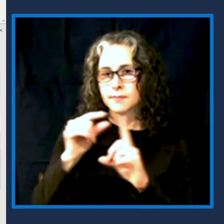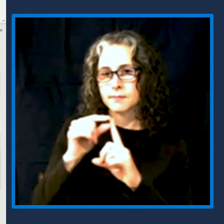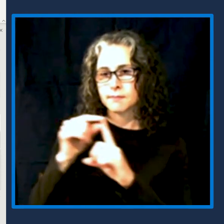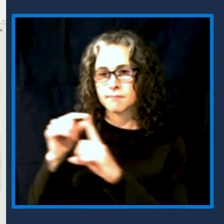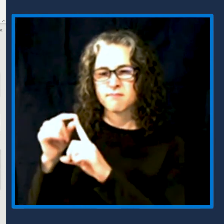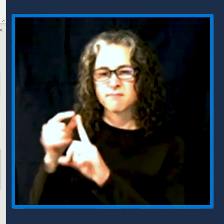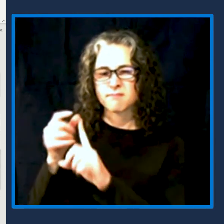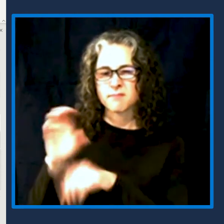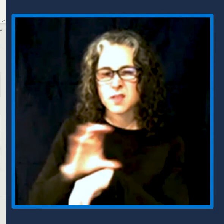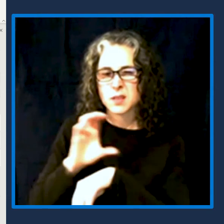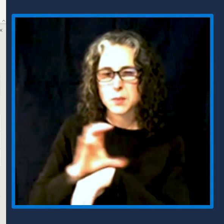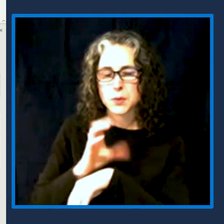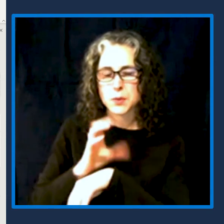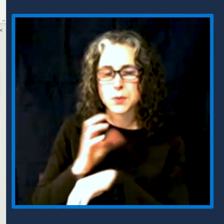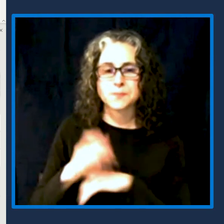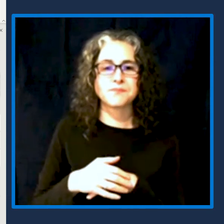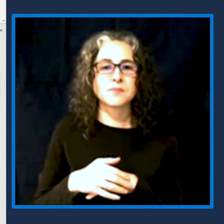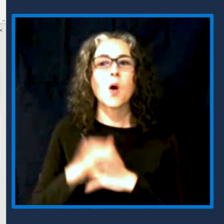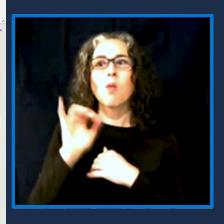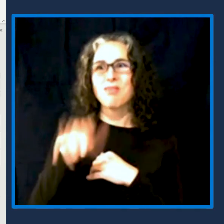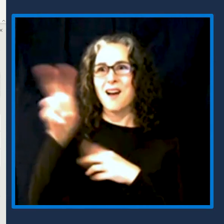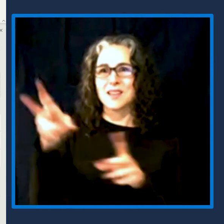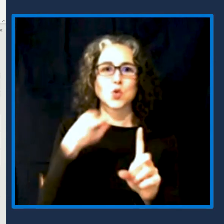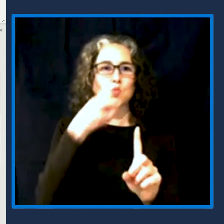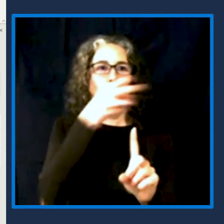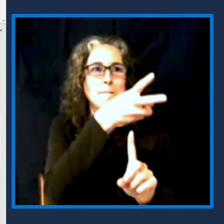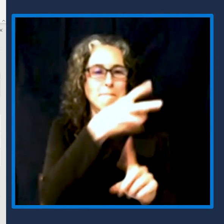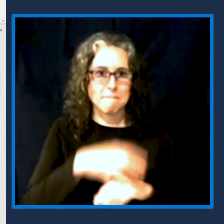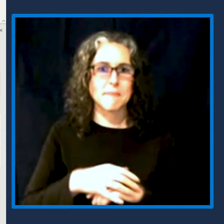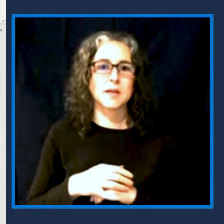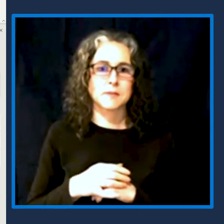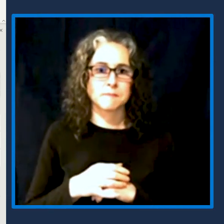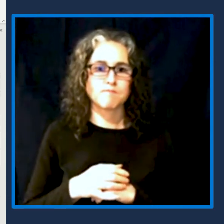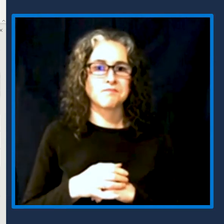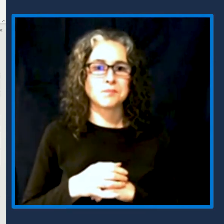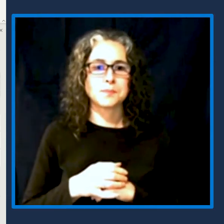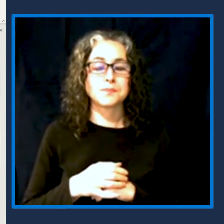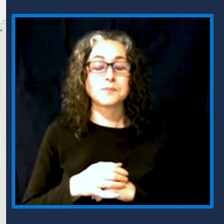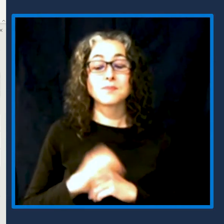all right so there we can just grab the word that we want and we and what happens is editor will go